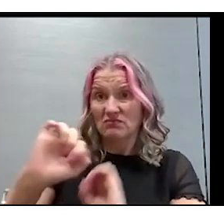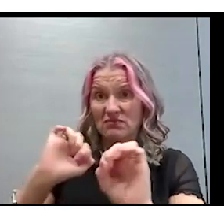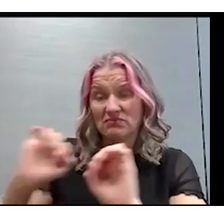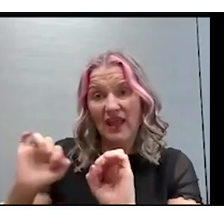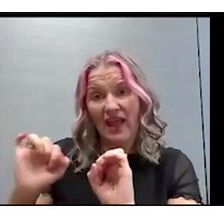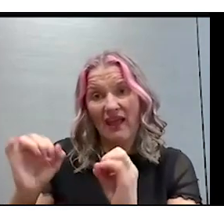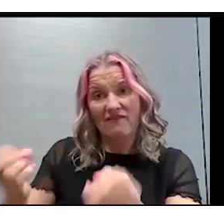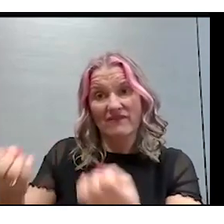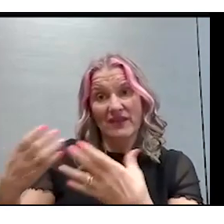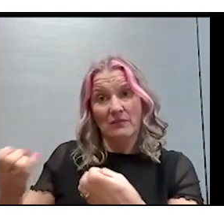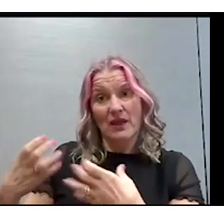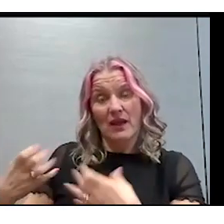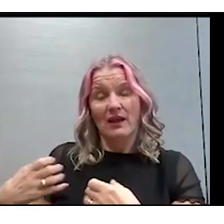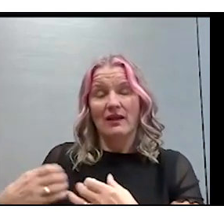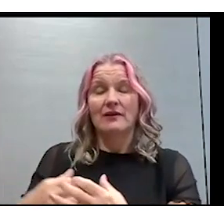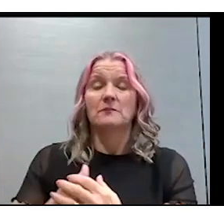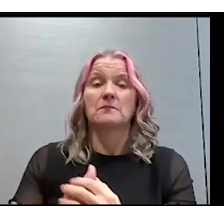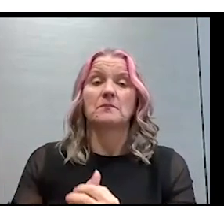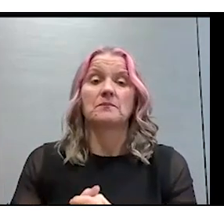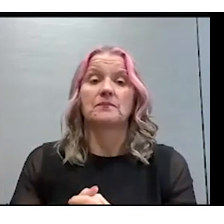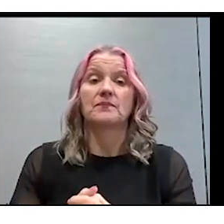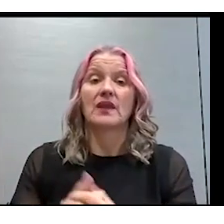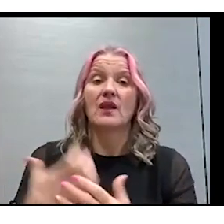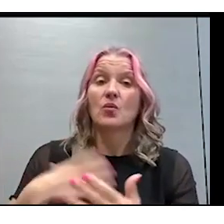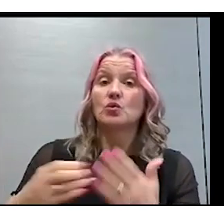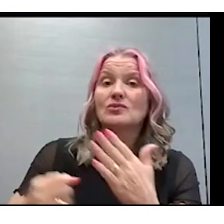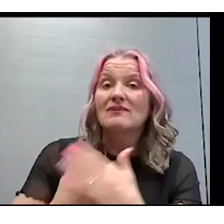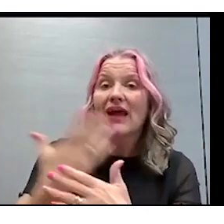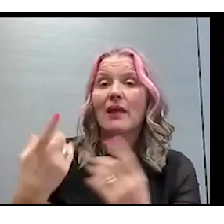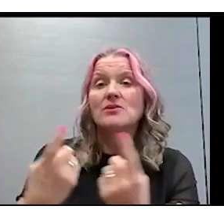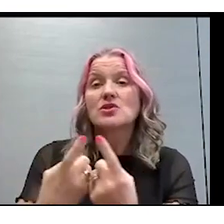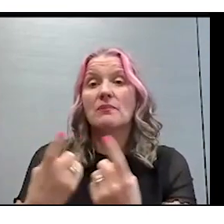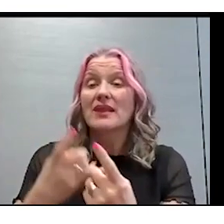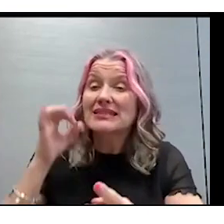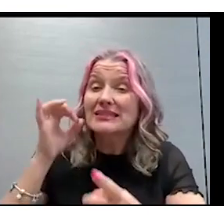If you're involving something, developing something that is very specialised in a specific